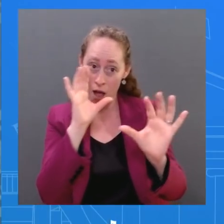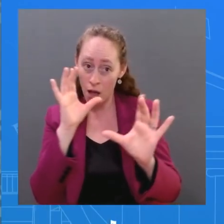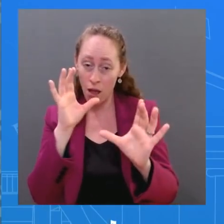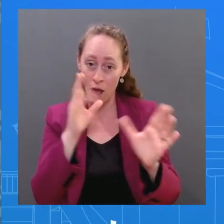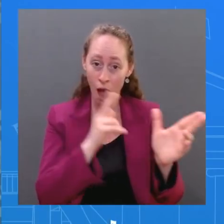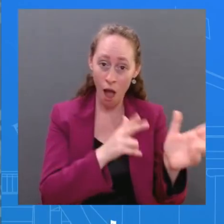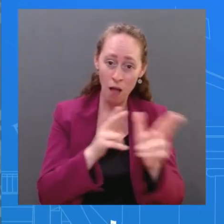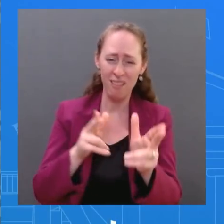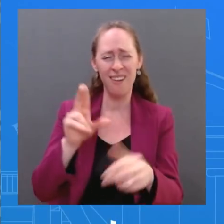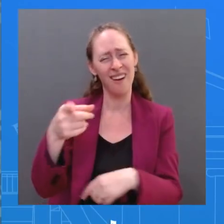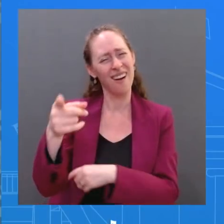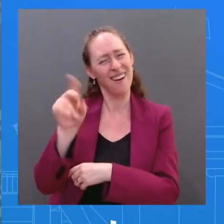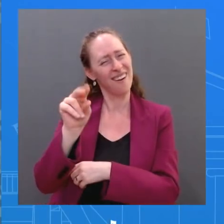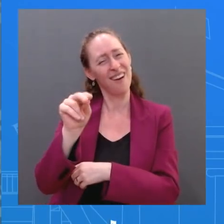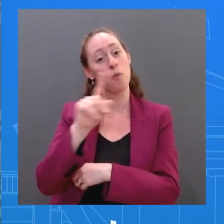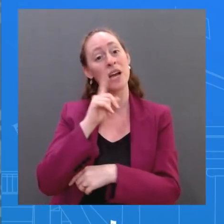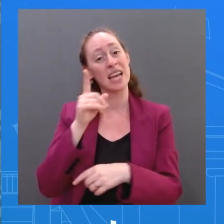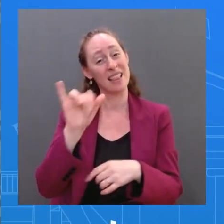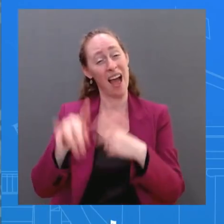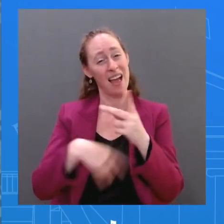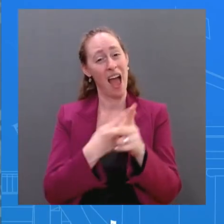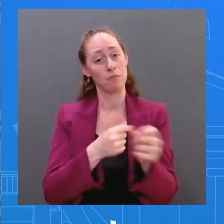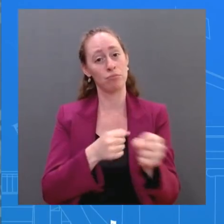Las Vegas, Sandy Hook. It's assault rifles.